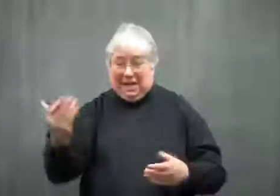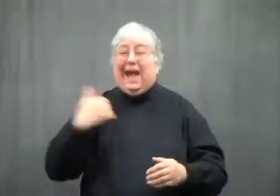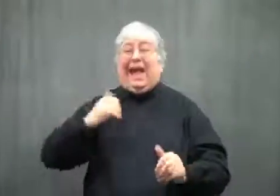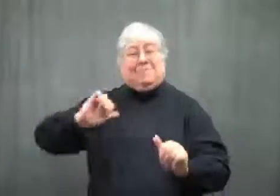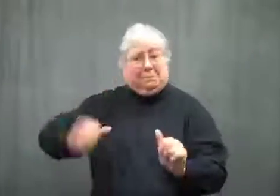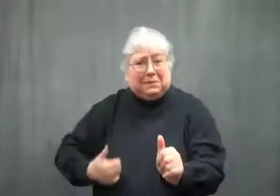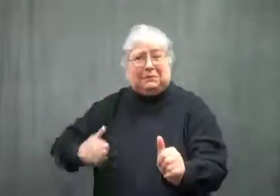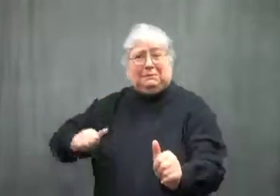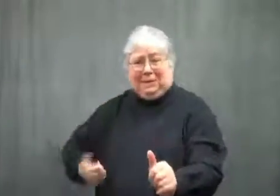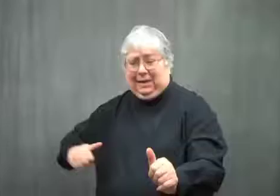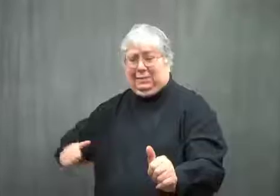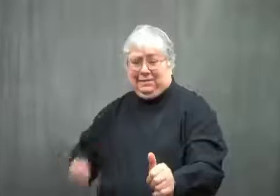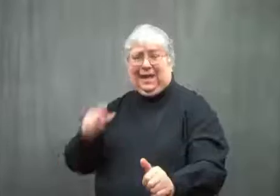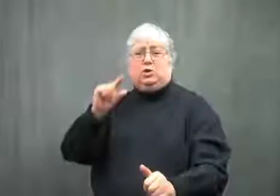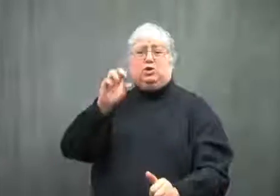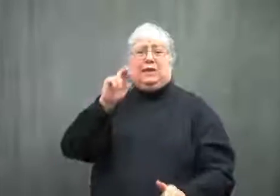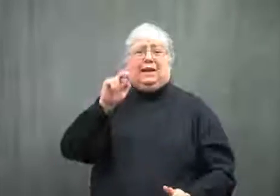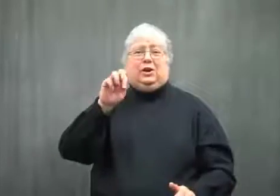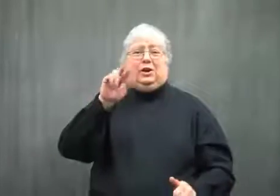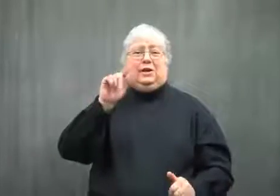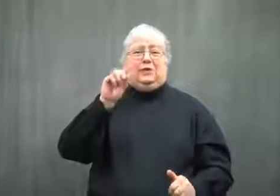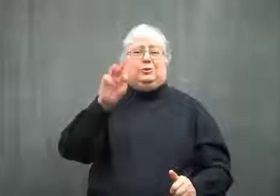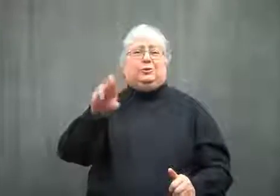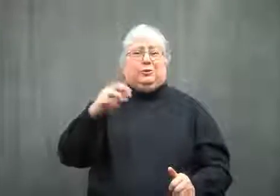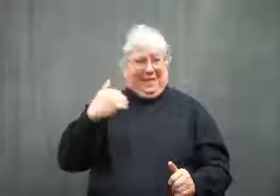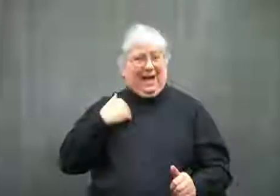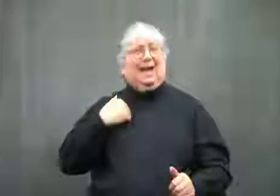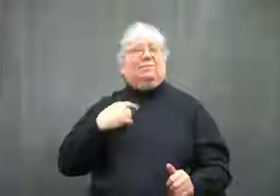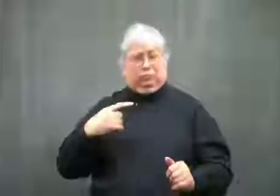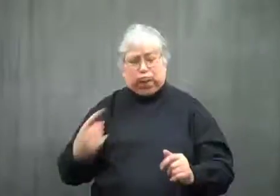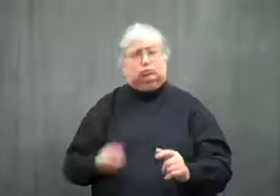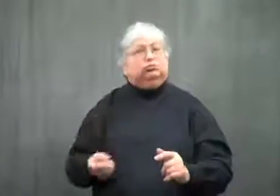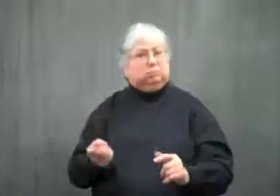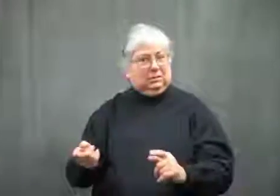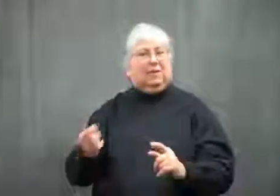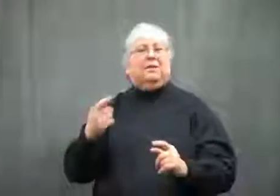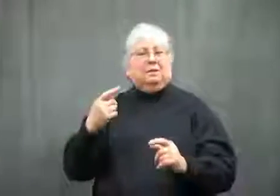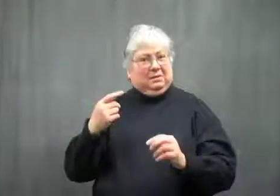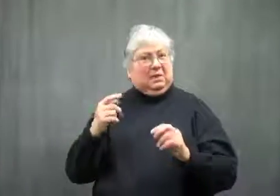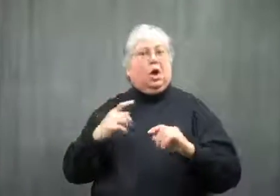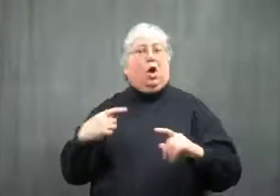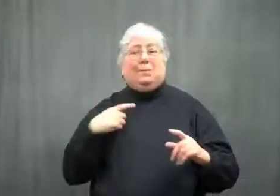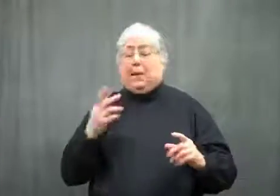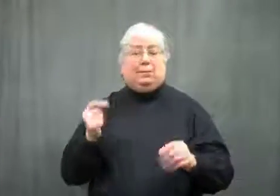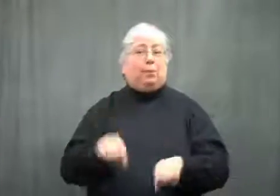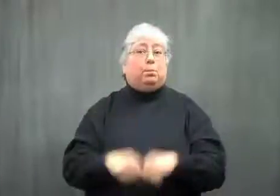There were multiple backup generators to kick in automatically.